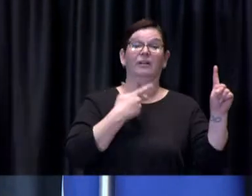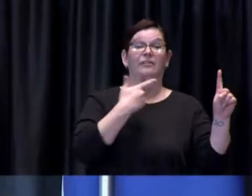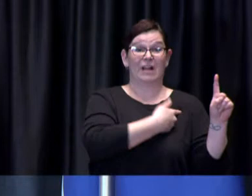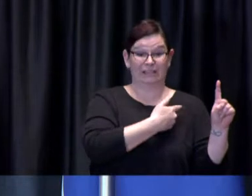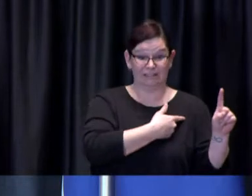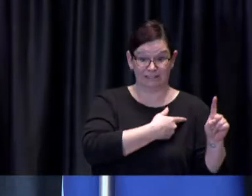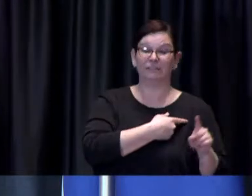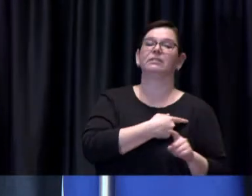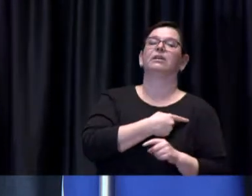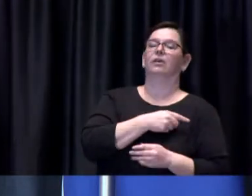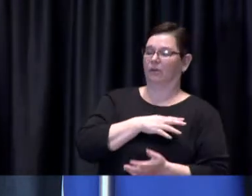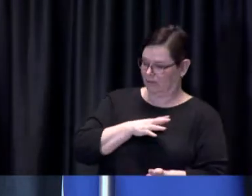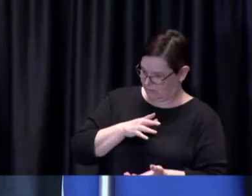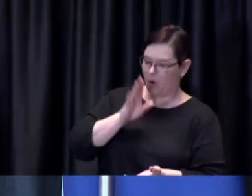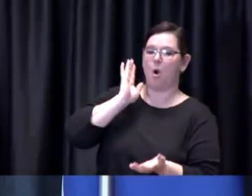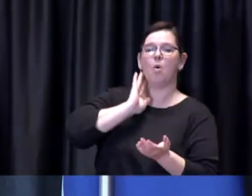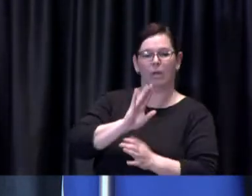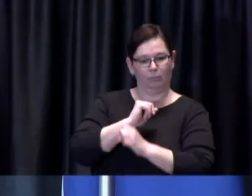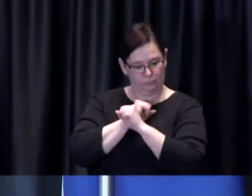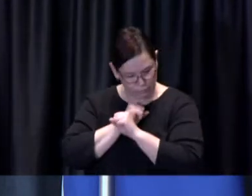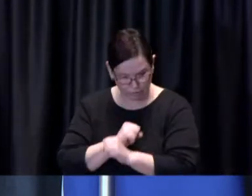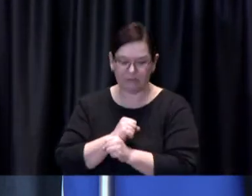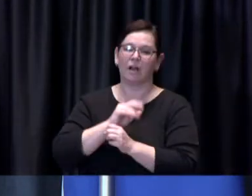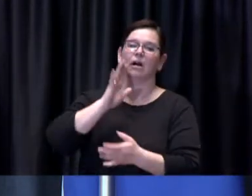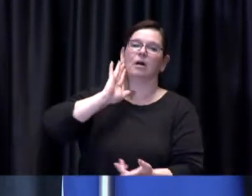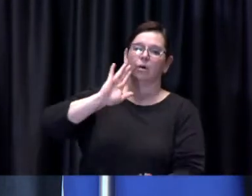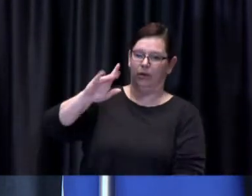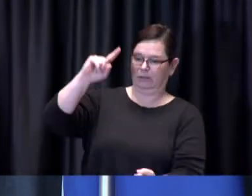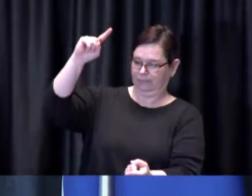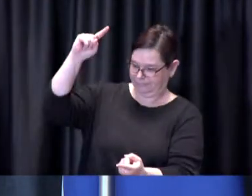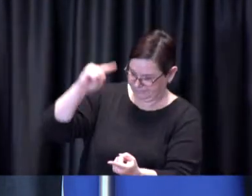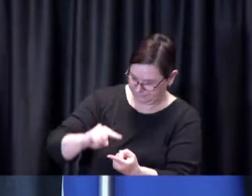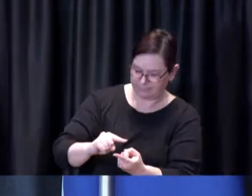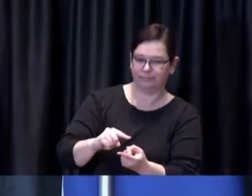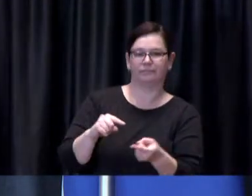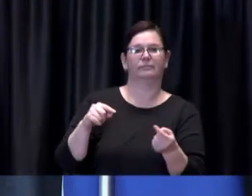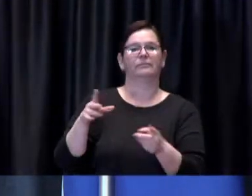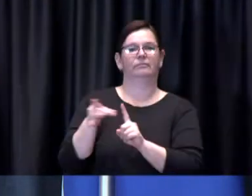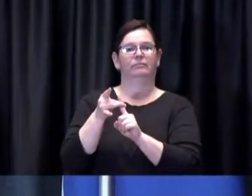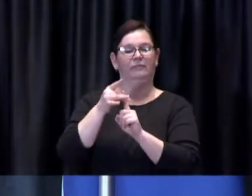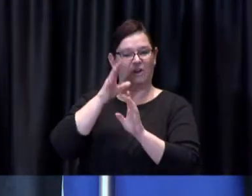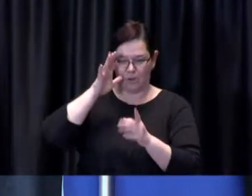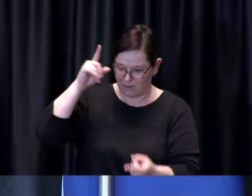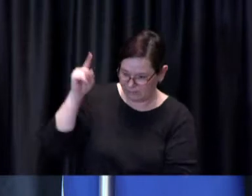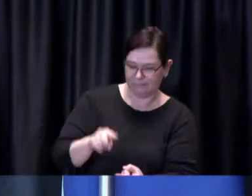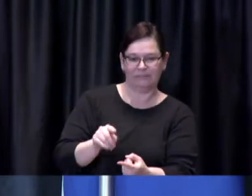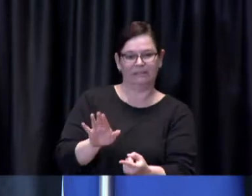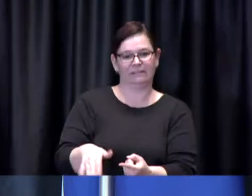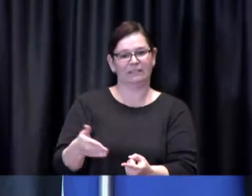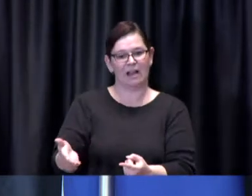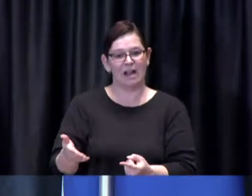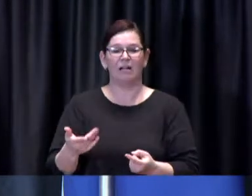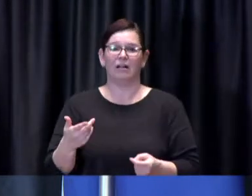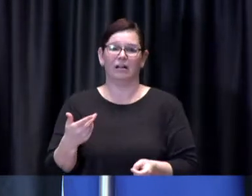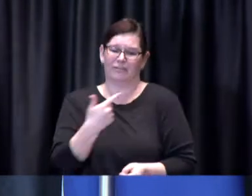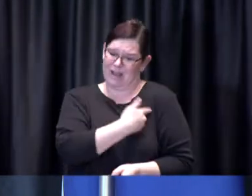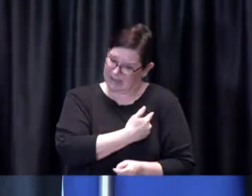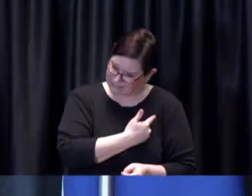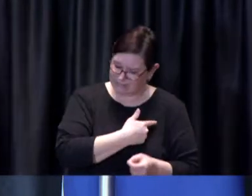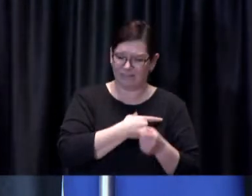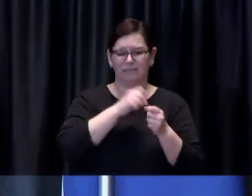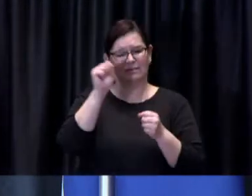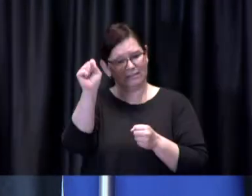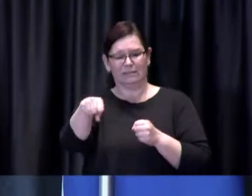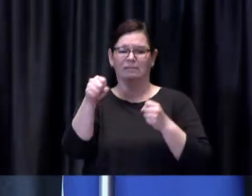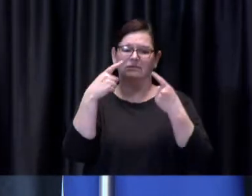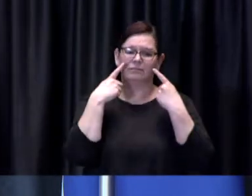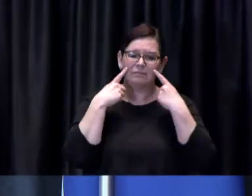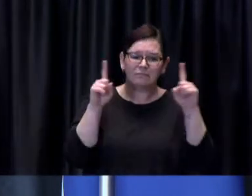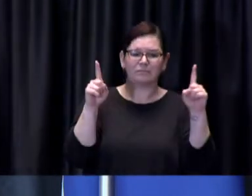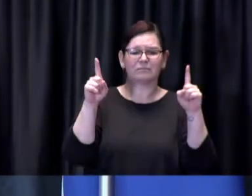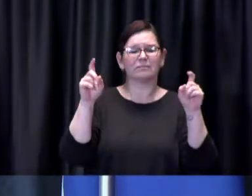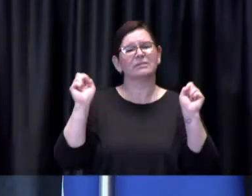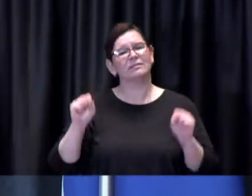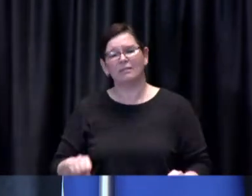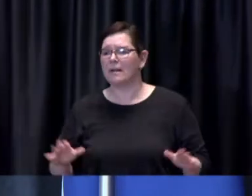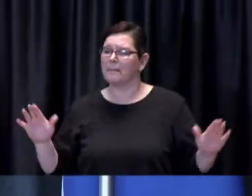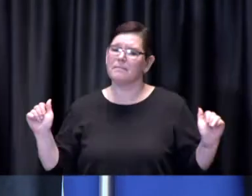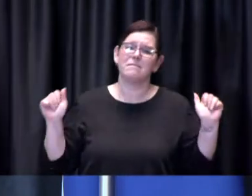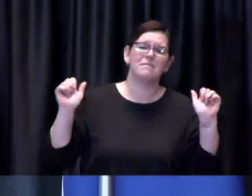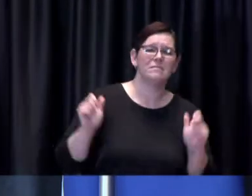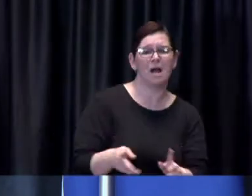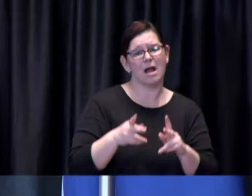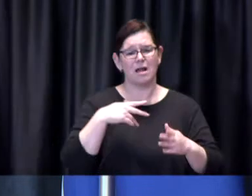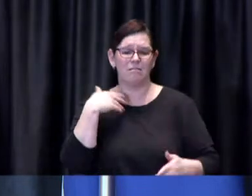We also know vaccination provides the path forward to all those activities that we've missed so much for more than a year now.